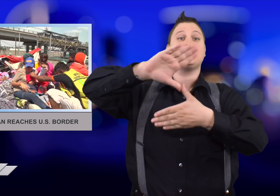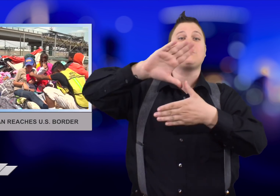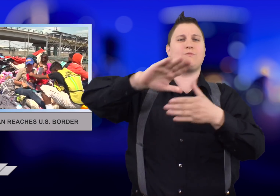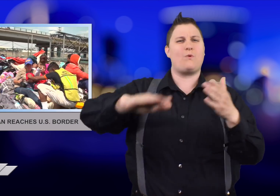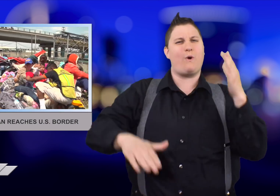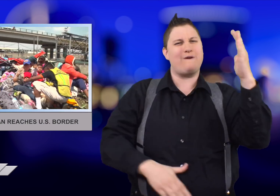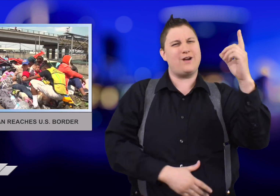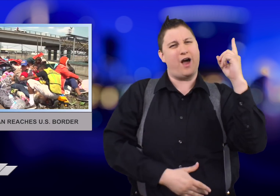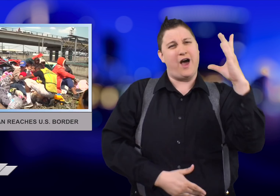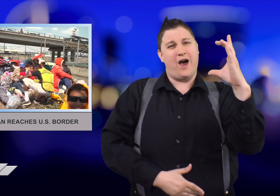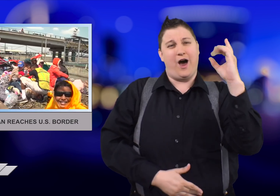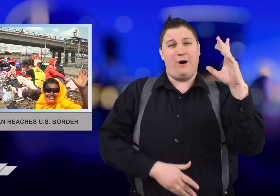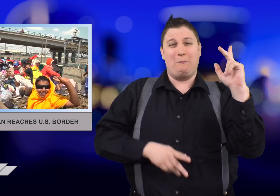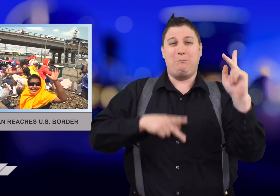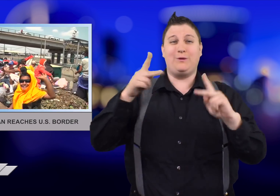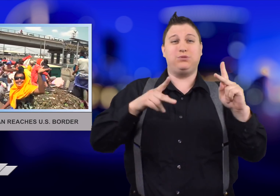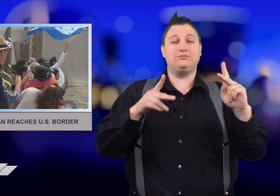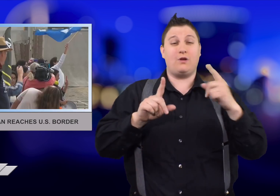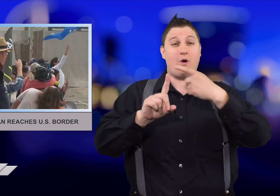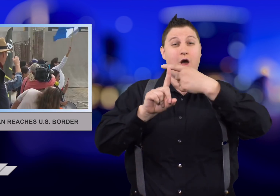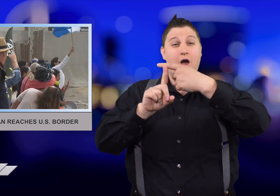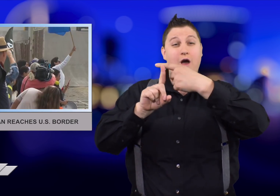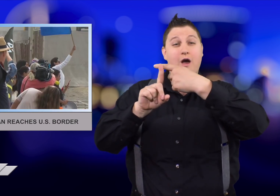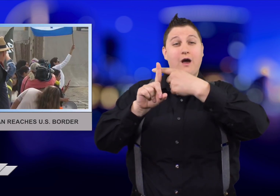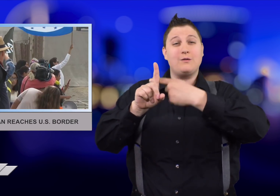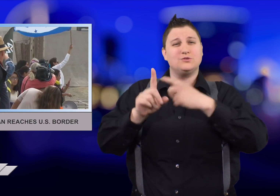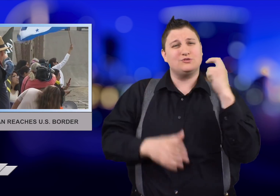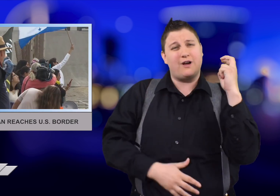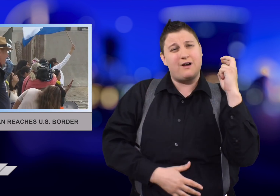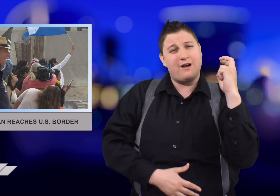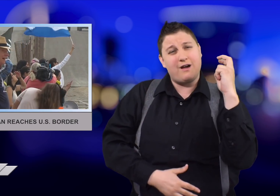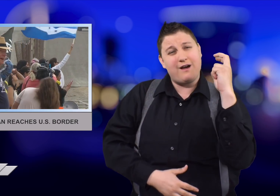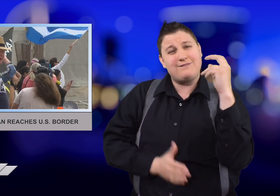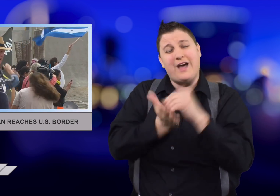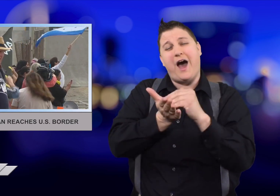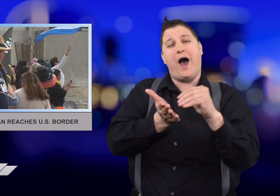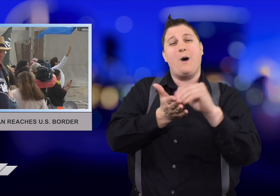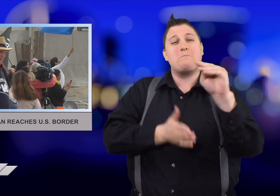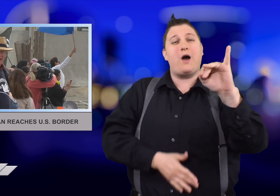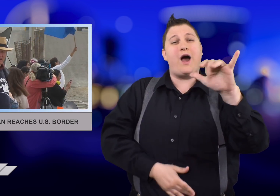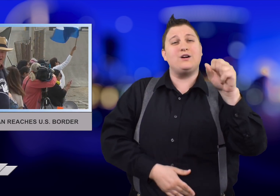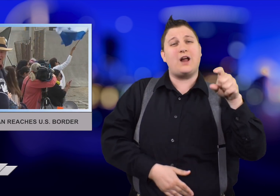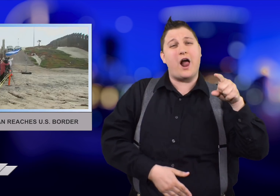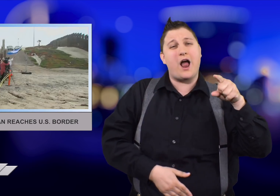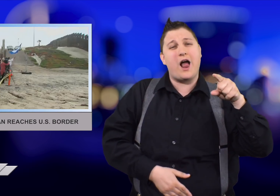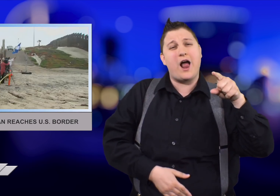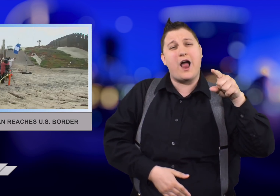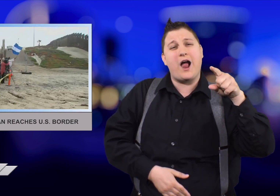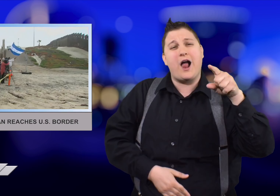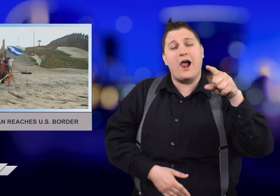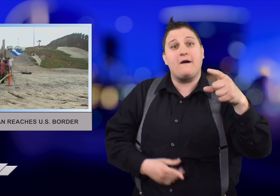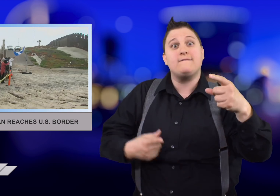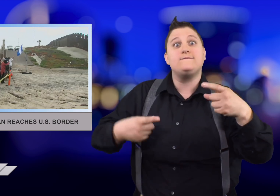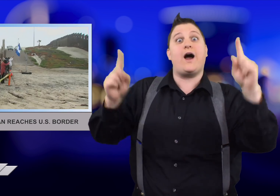After one month and thousands of grueling miles, hundreds of migrants from Central America